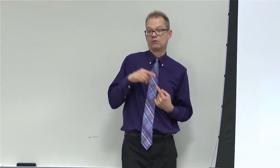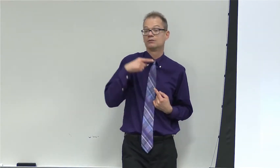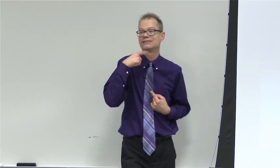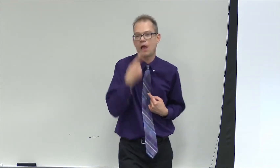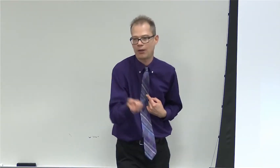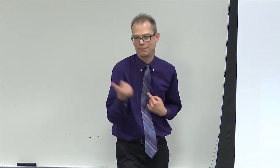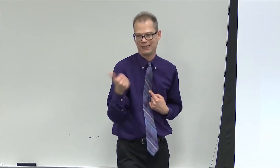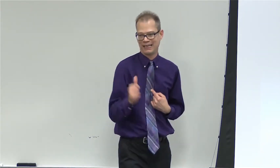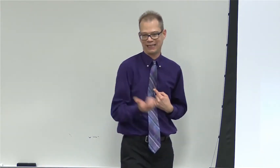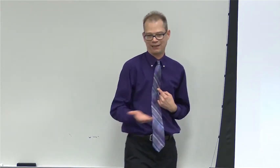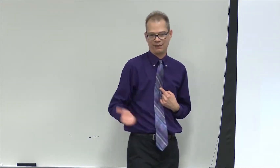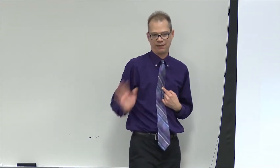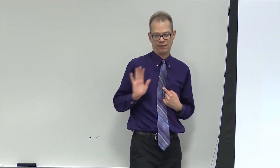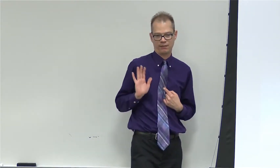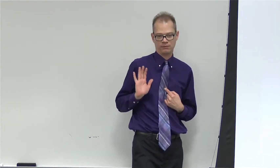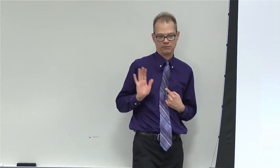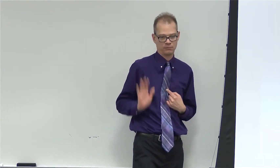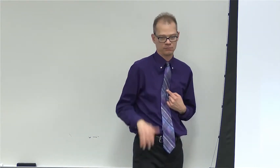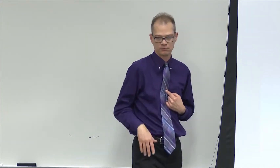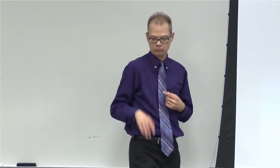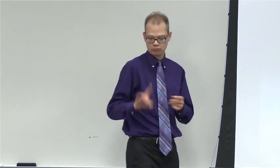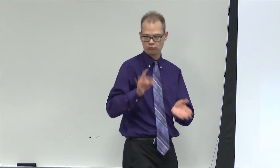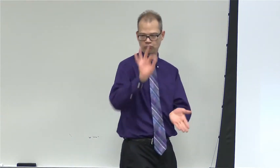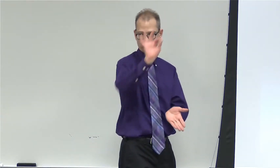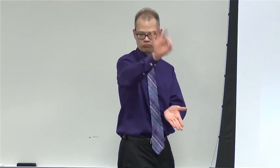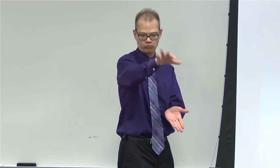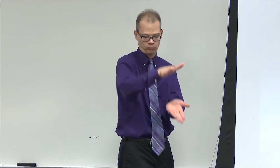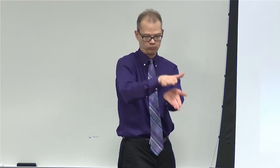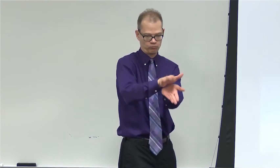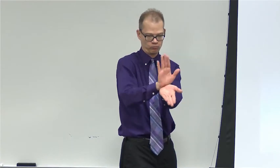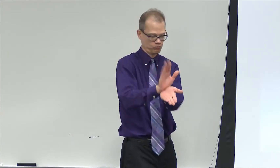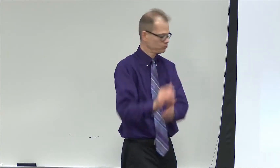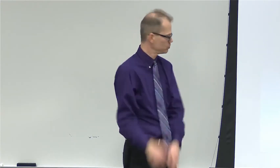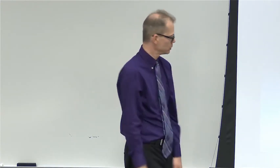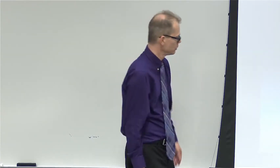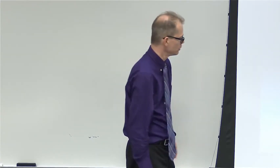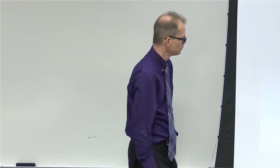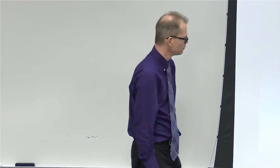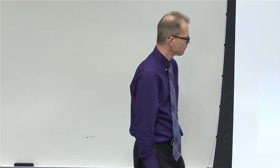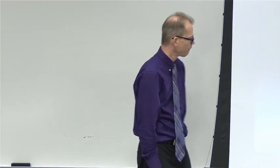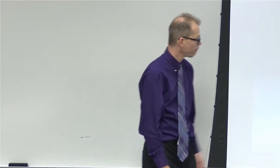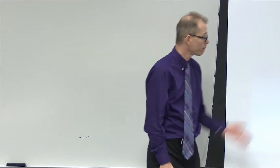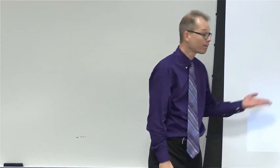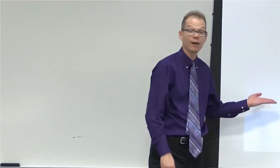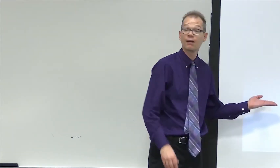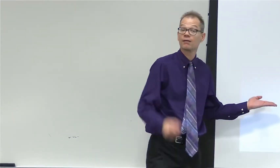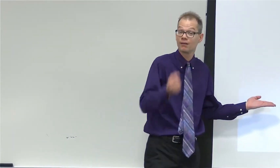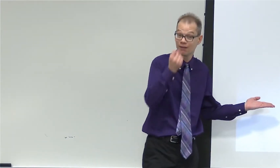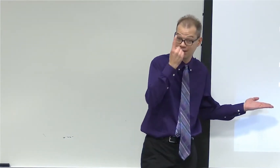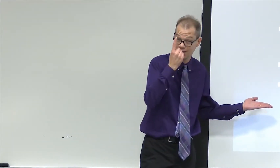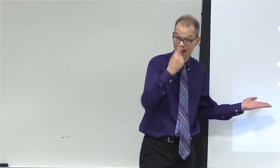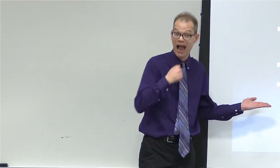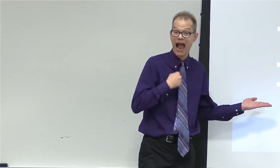I wouldn't have to... to tell them anything. I would just set up the laptop, and they could take it themselves.